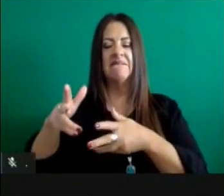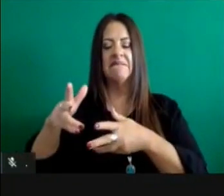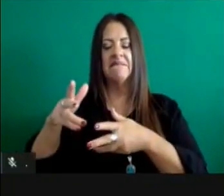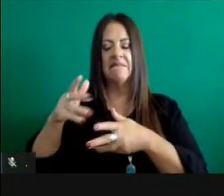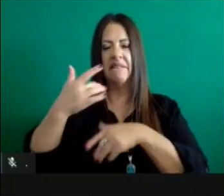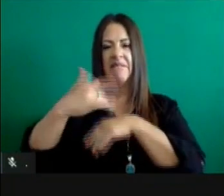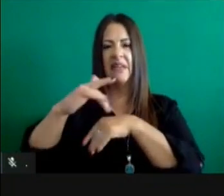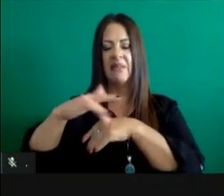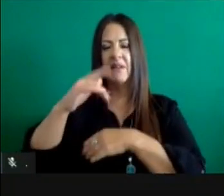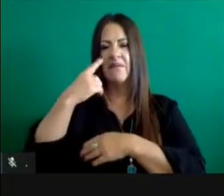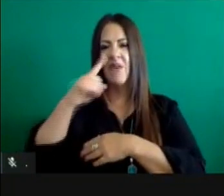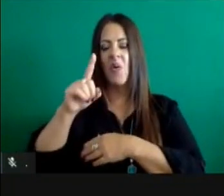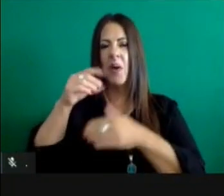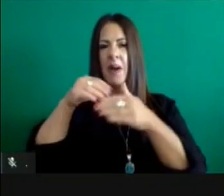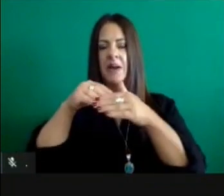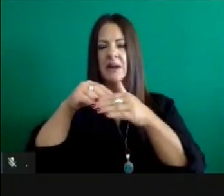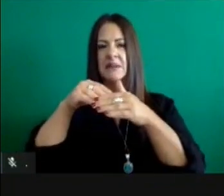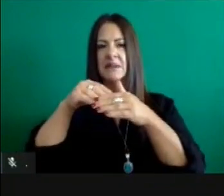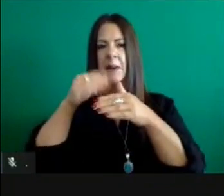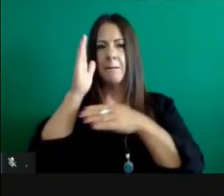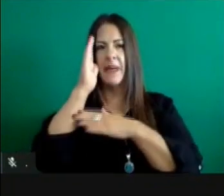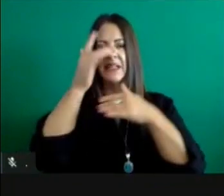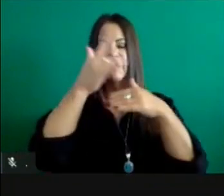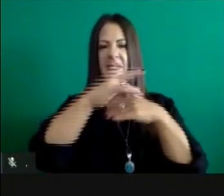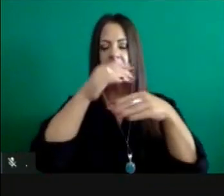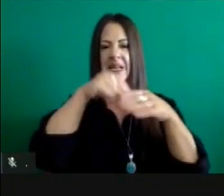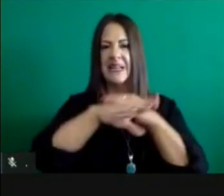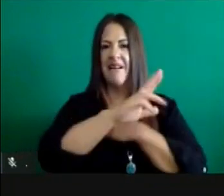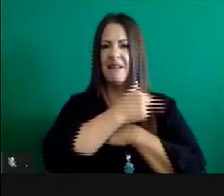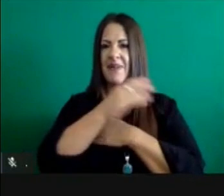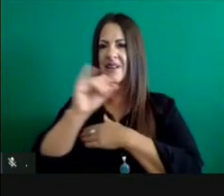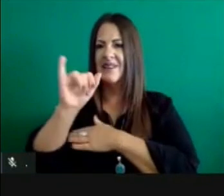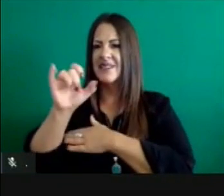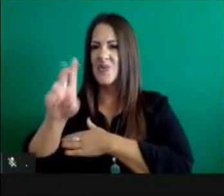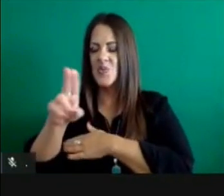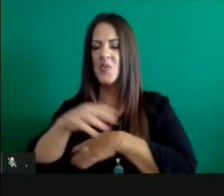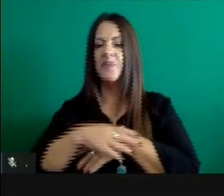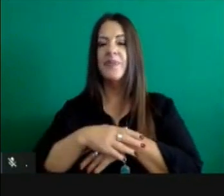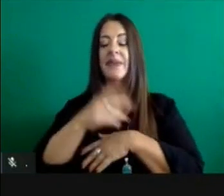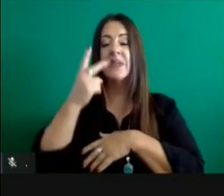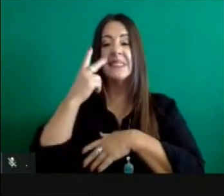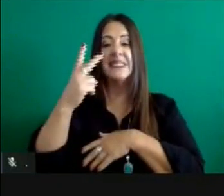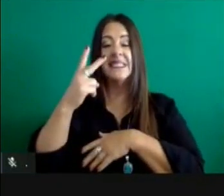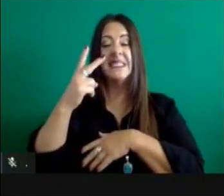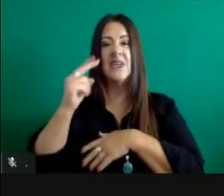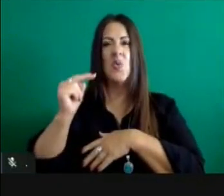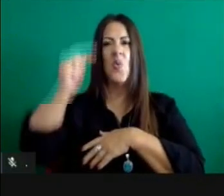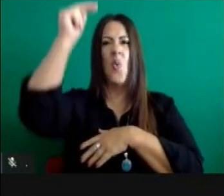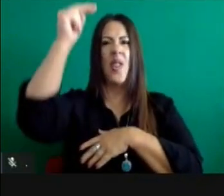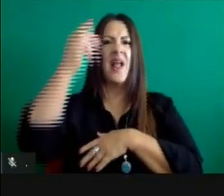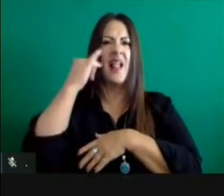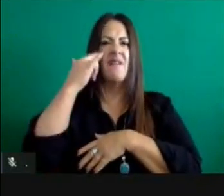JOAQUIN VALLEY REGIONS, ARE RELEASING SIGNIFICANT LOADS IN THEIR COVID. THEREFORE, THEY HAVE A SMALL